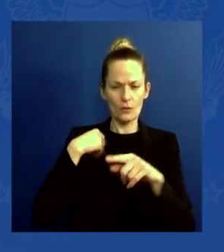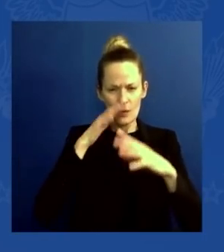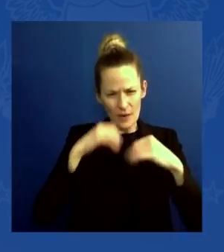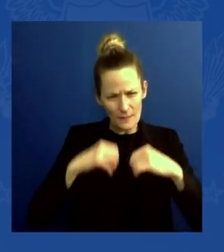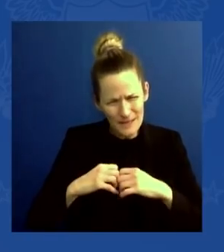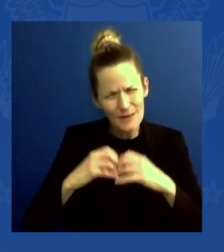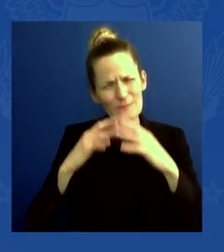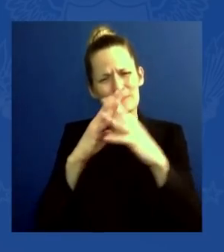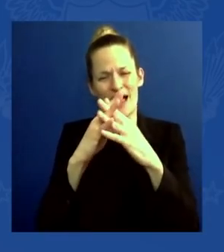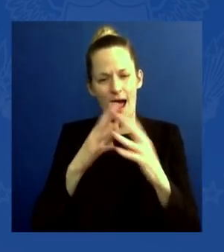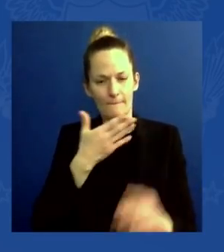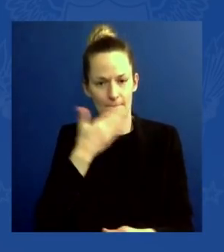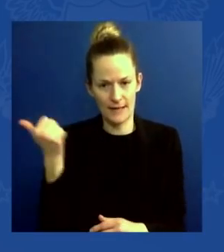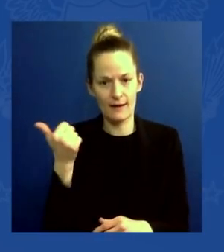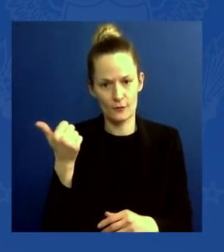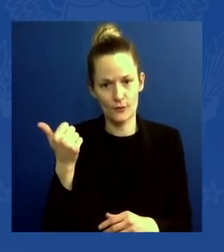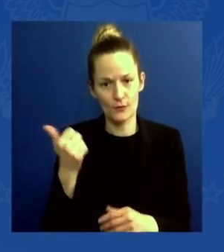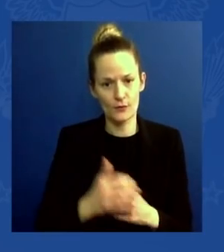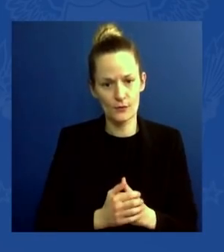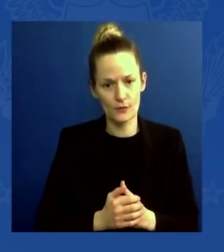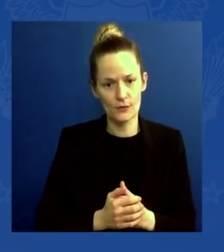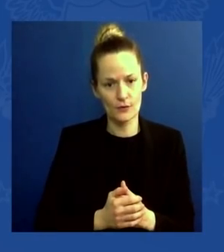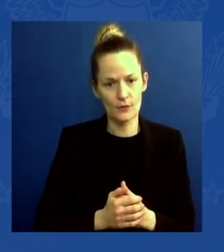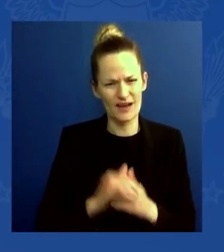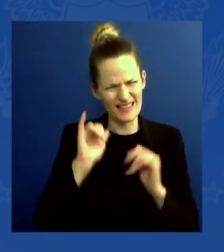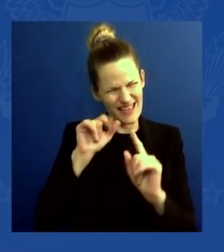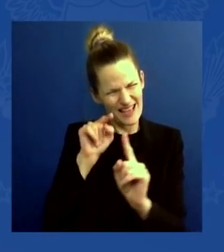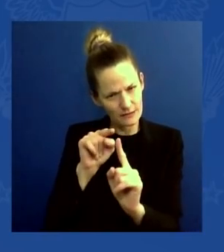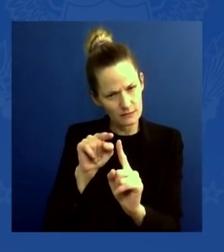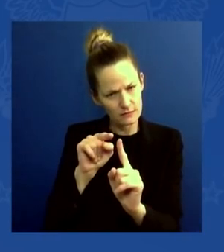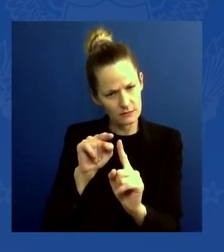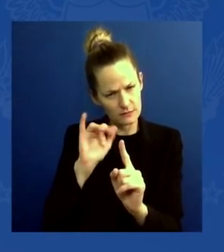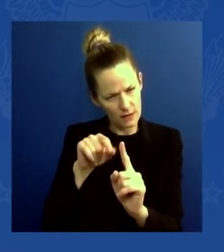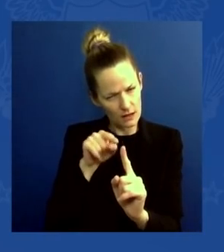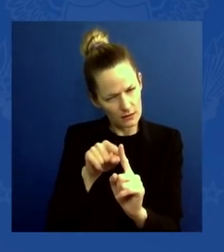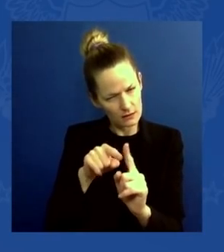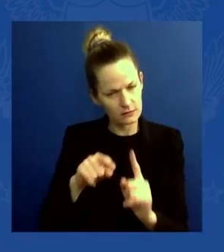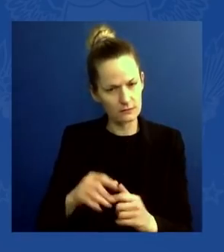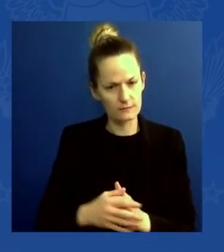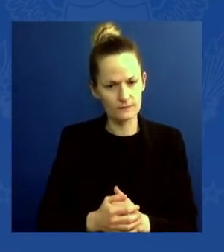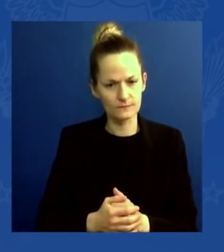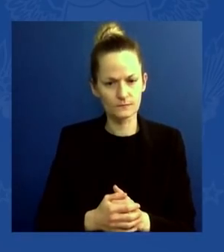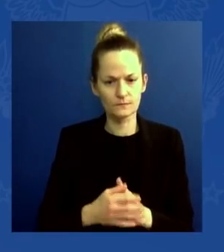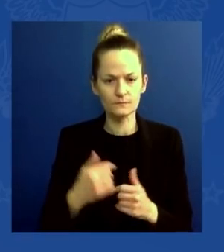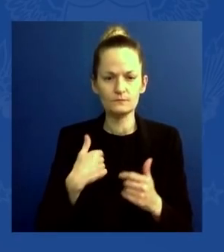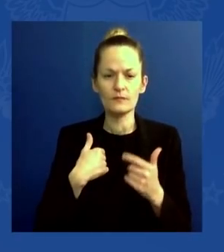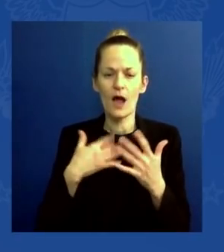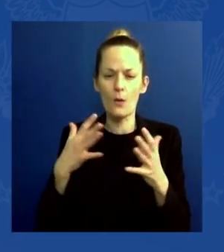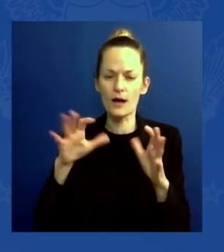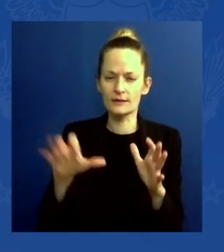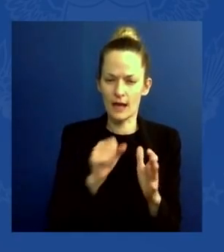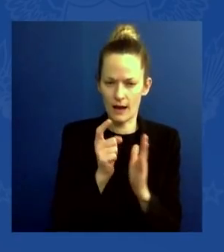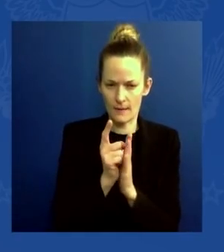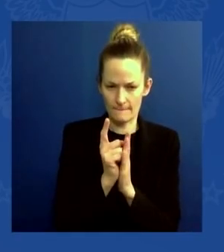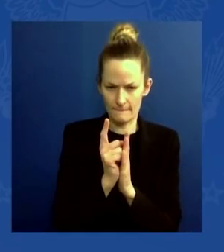you know, one moment at a time. I could take -- I'm going to get in real trouble. This is the last question I'm taking. You can decide who I'm pointing to.